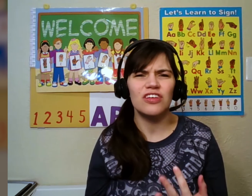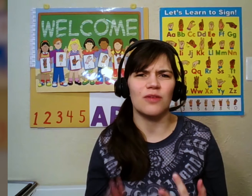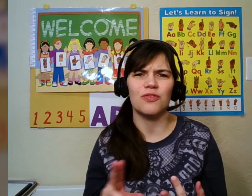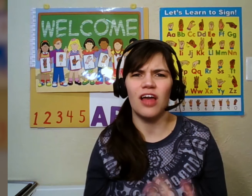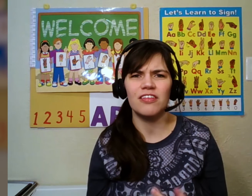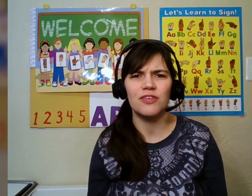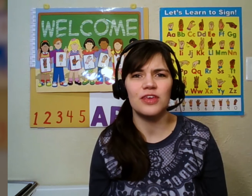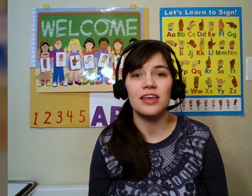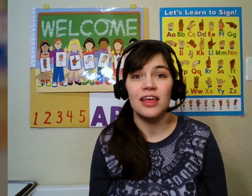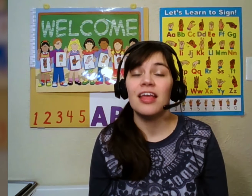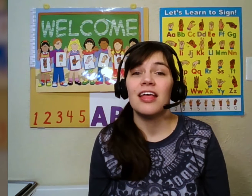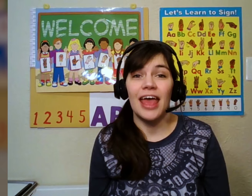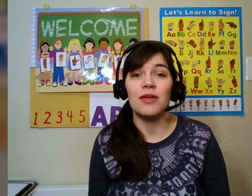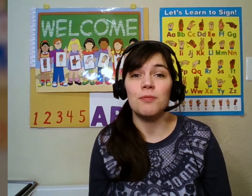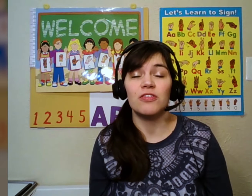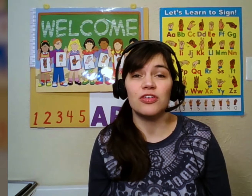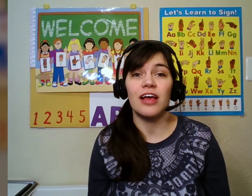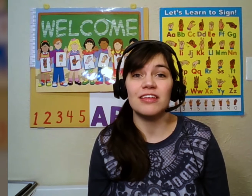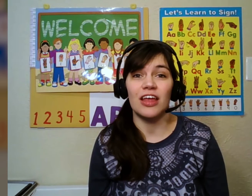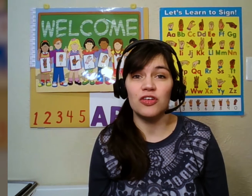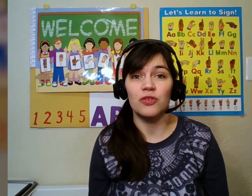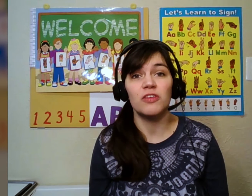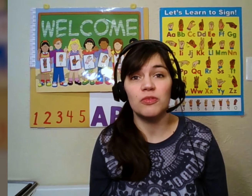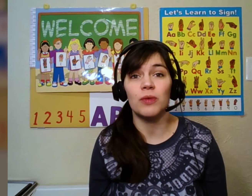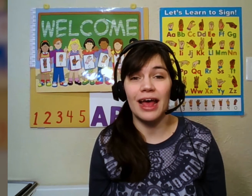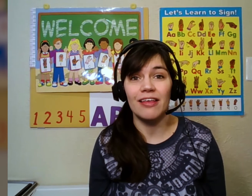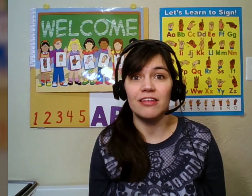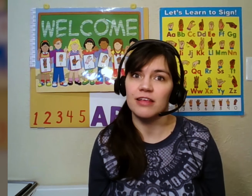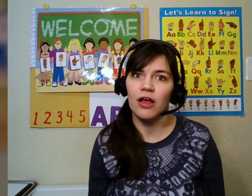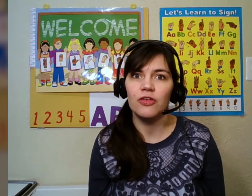religion and philosophy. And Mr. Gallaudet knew this was what Alice and